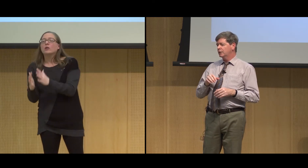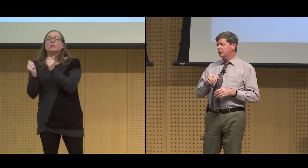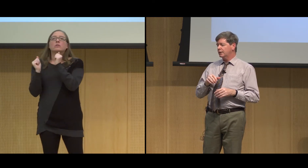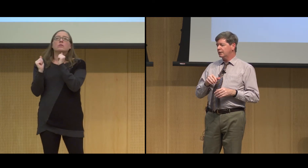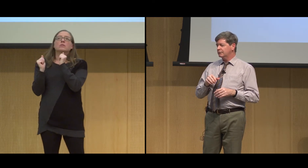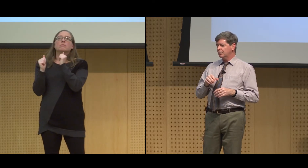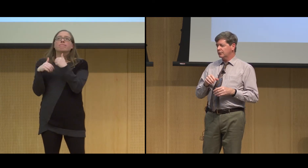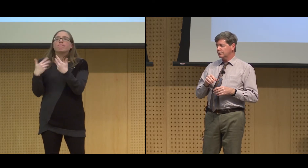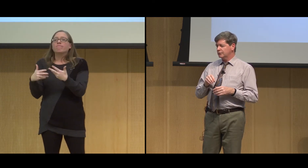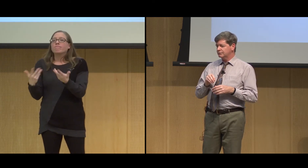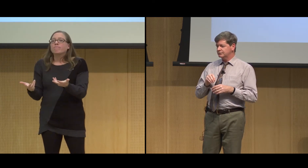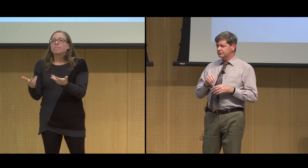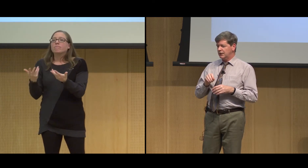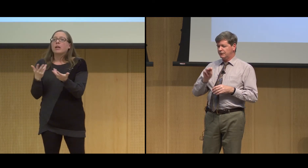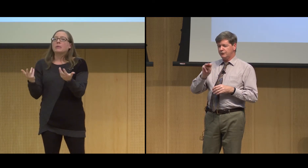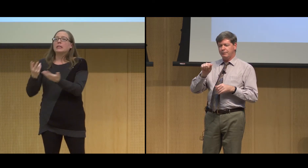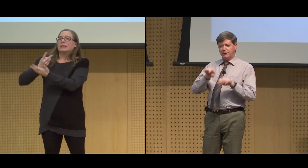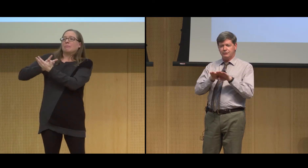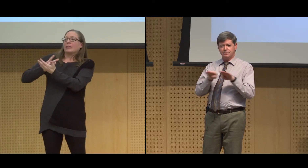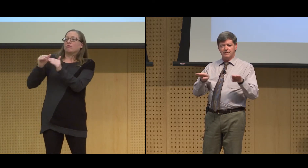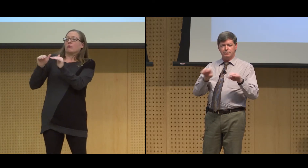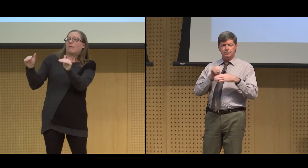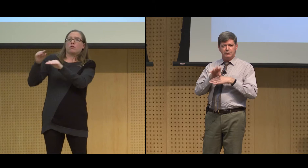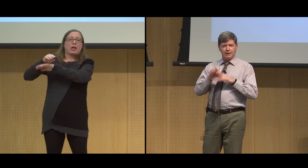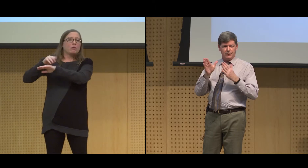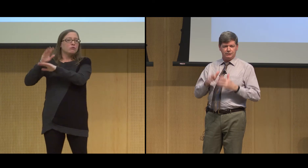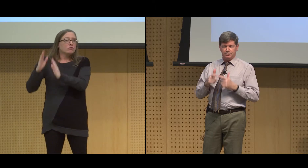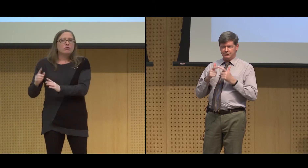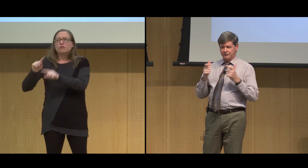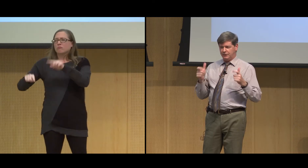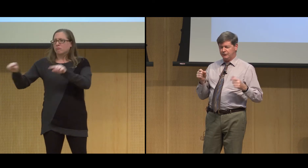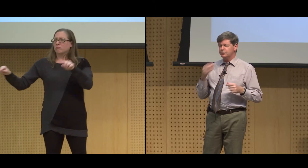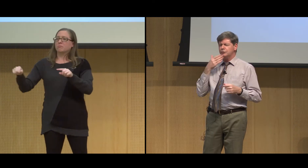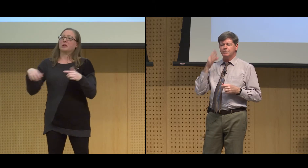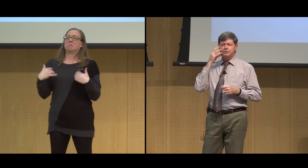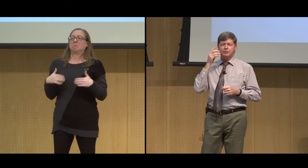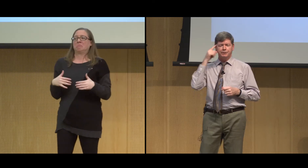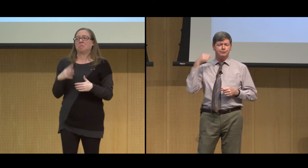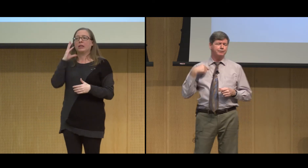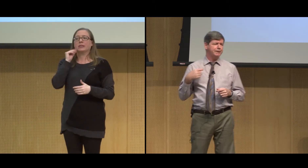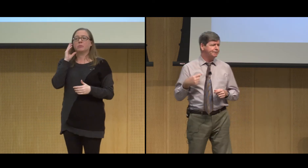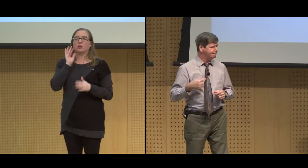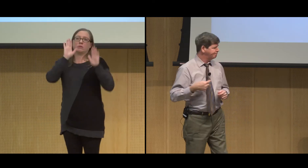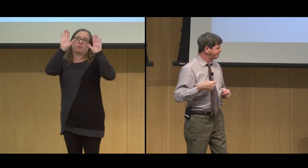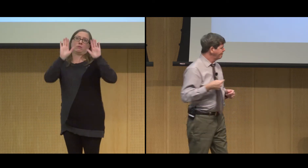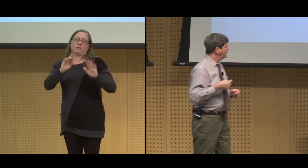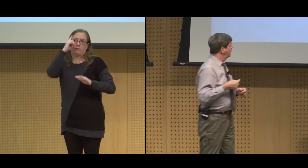or sort of Master's-level counselors, et cetera. So it was a good experience for me.